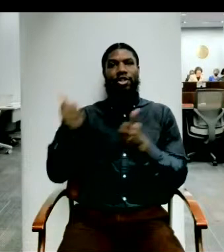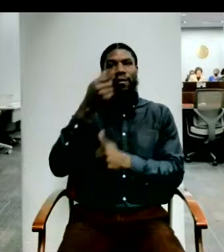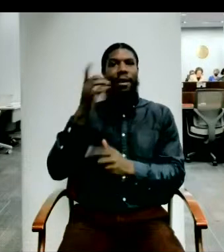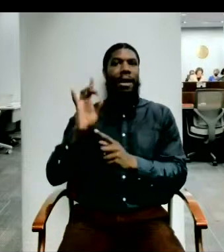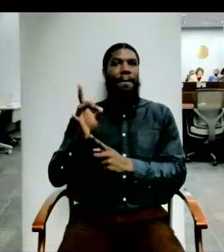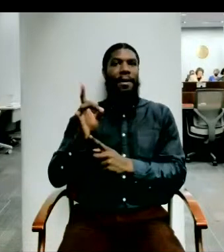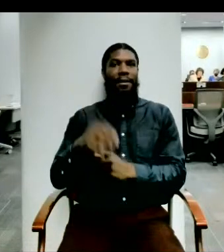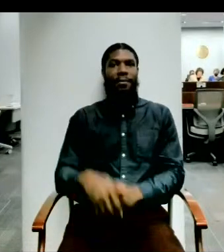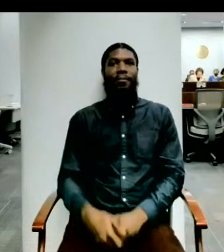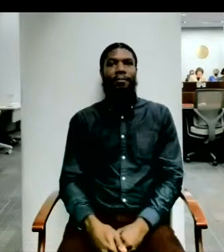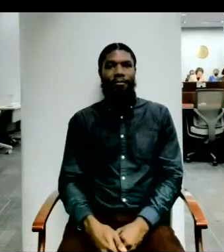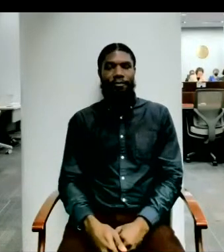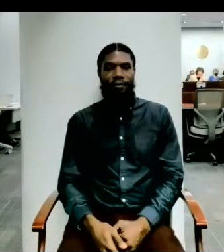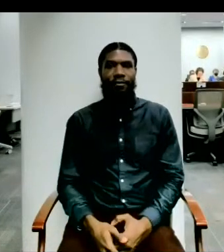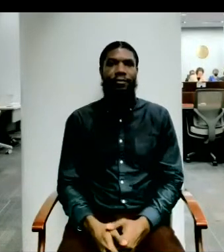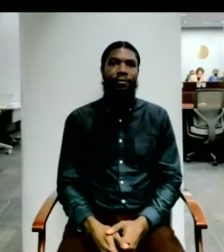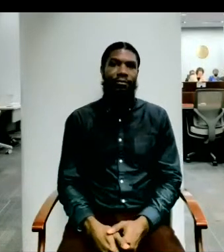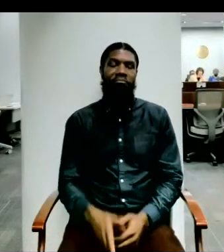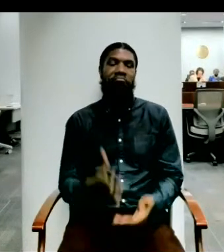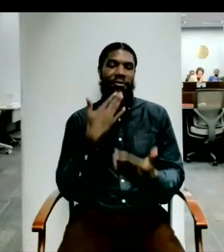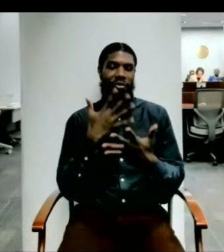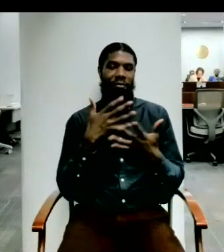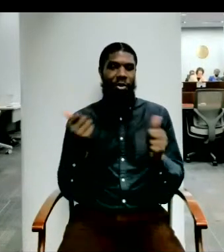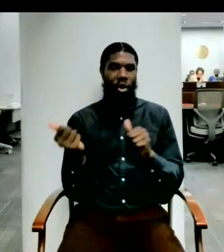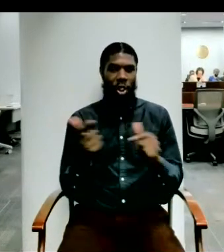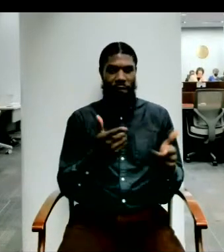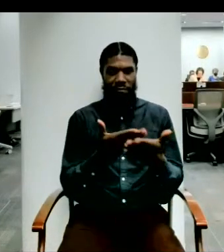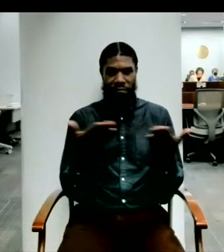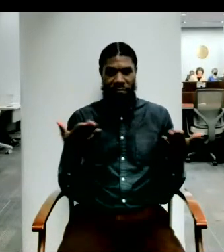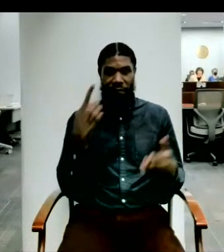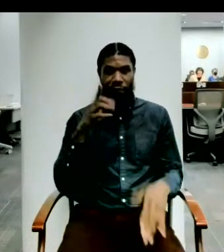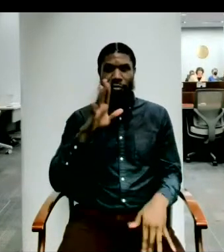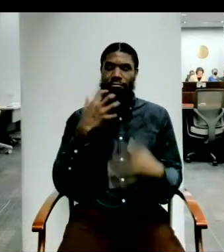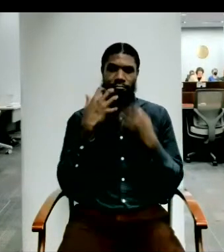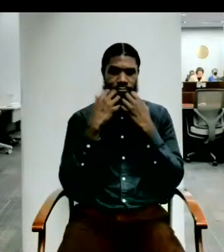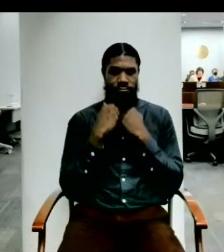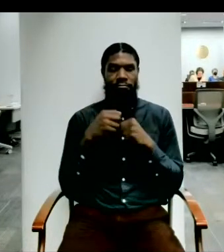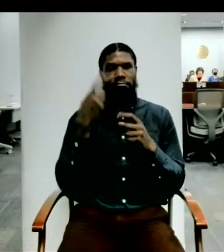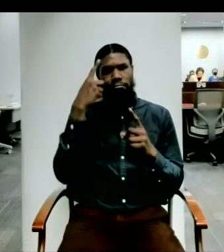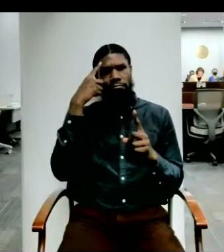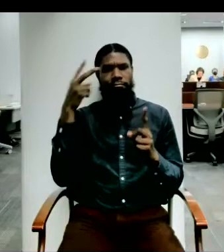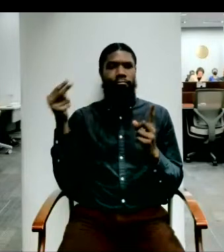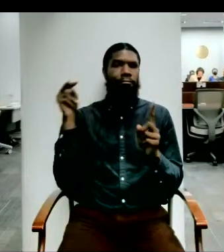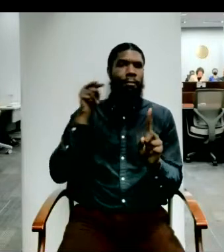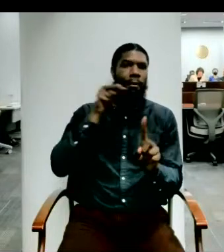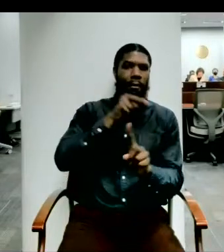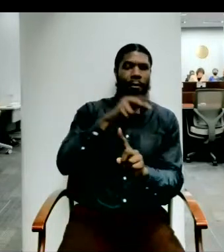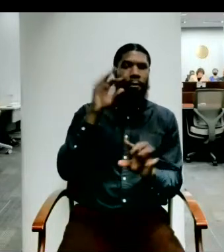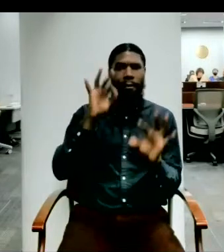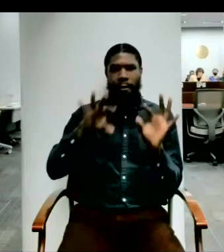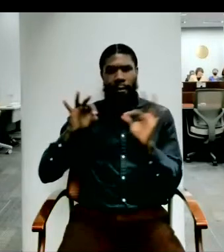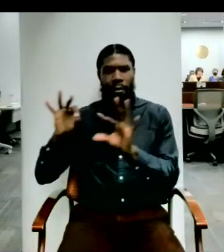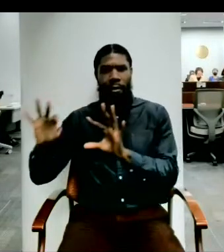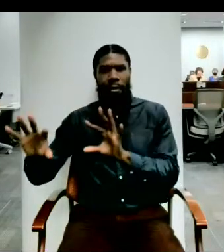Well, thank you so much to all of you for your really valuable insights and I'm delighted to